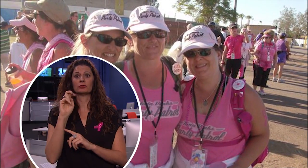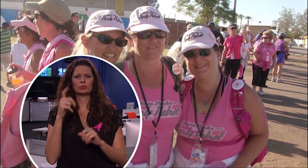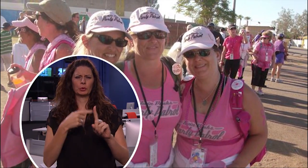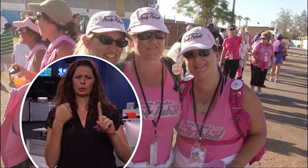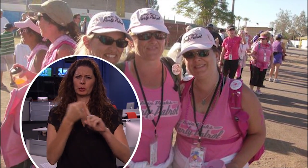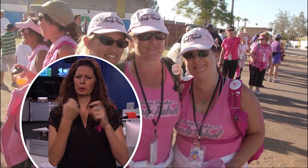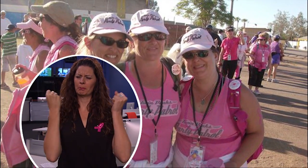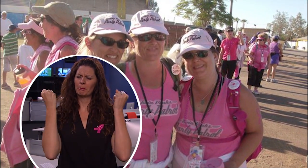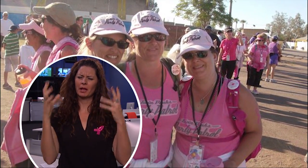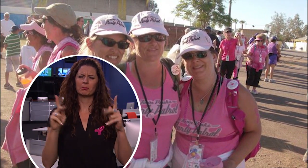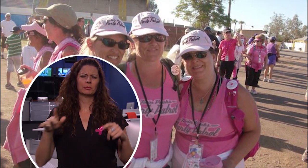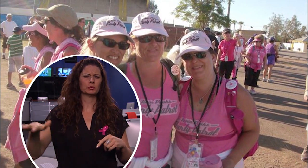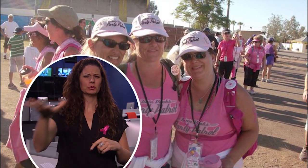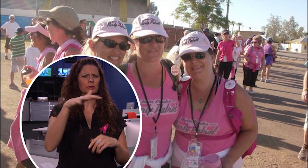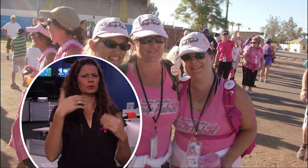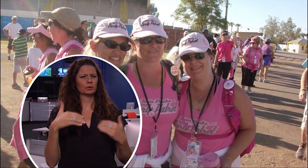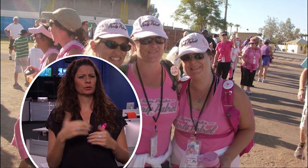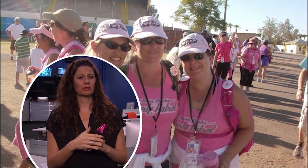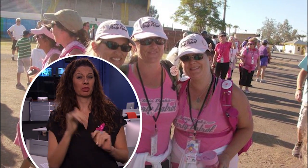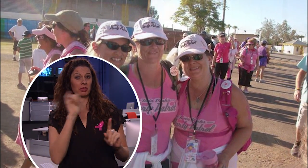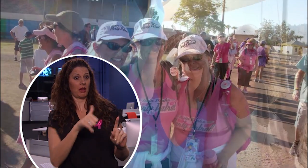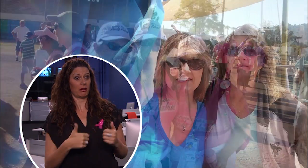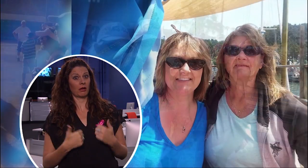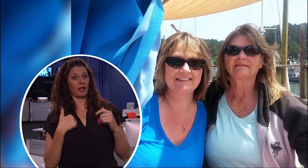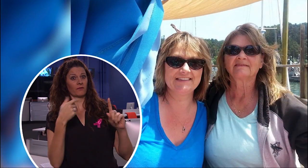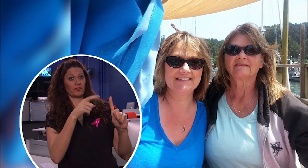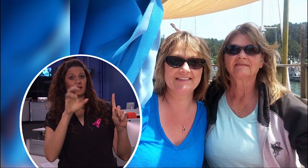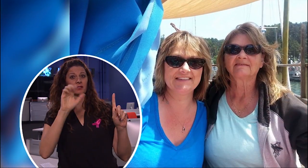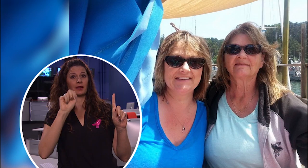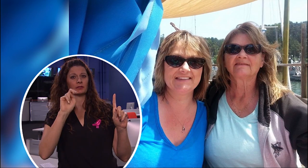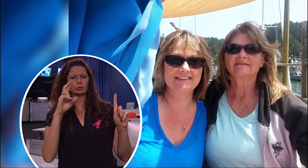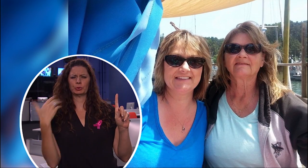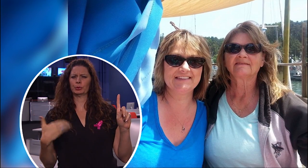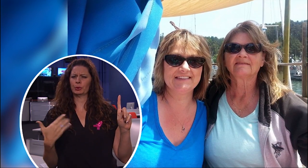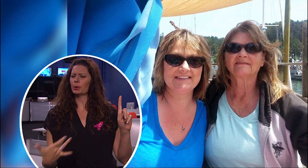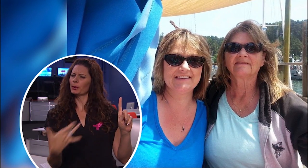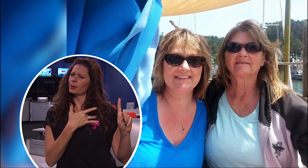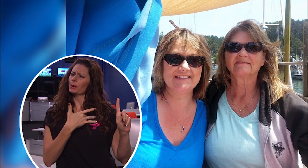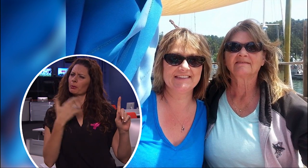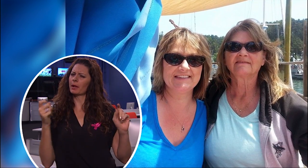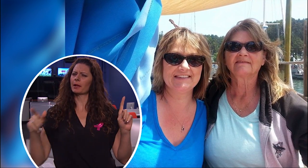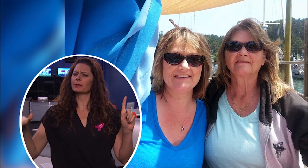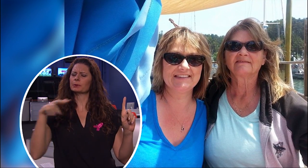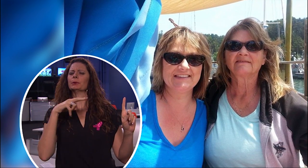With breast cancer affecting so many, everyone’s lives seem to have been touched by the disease.